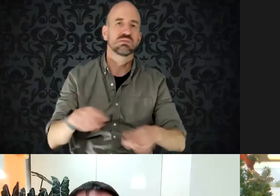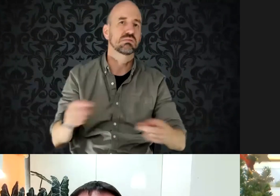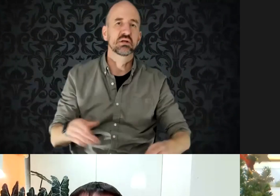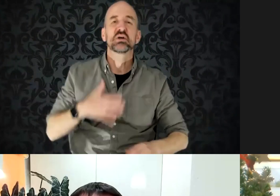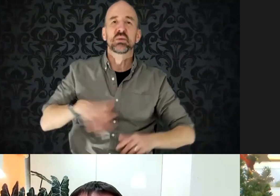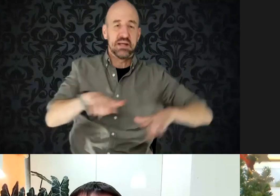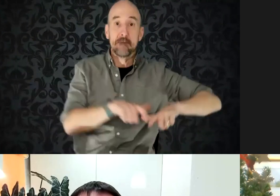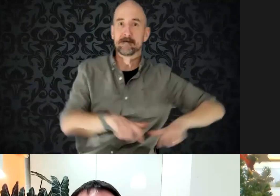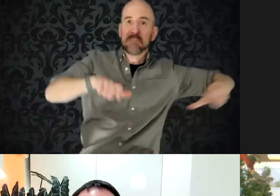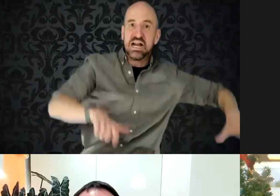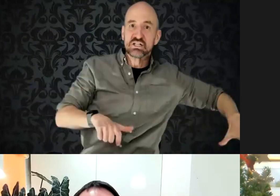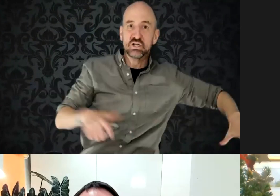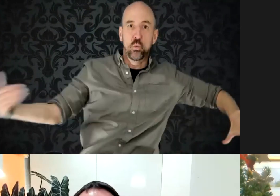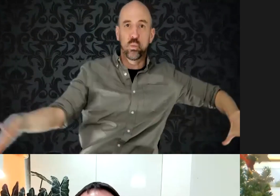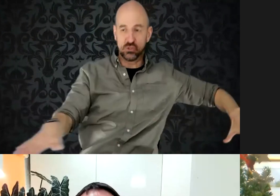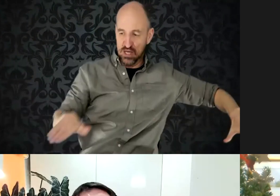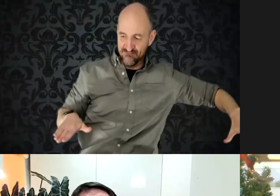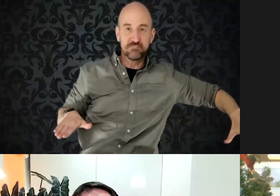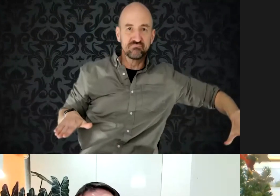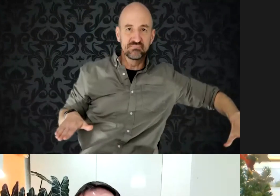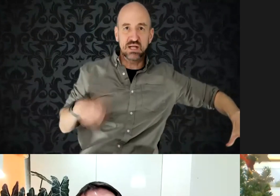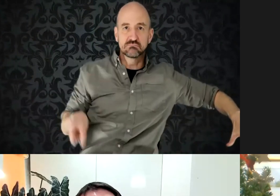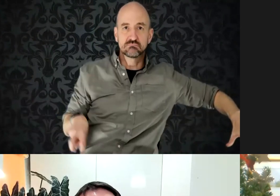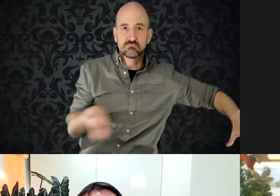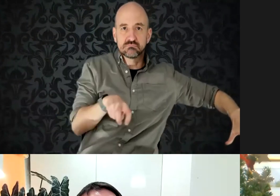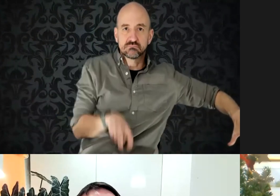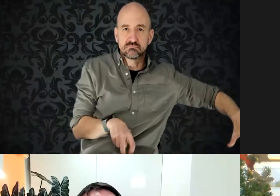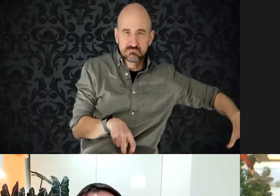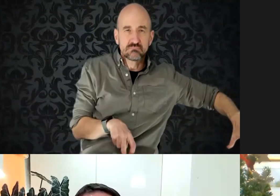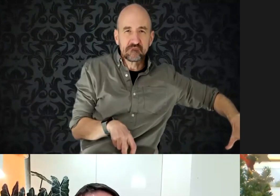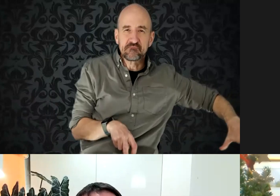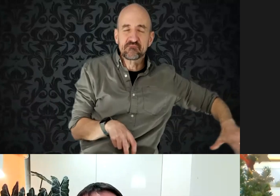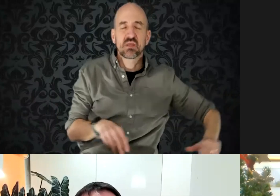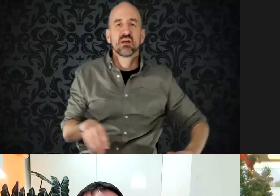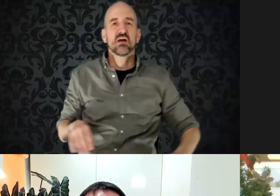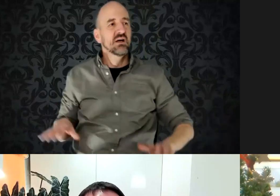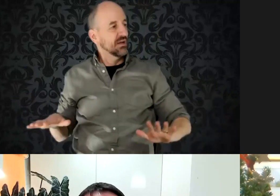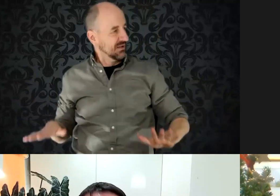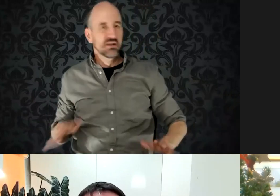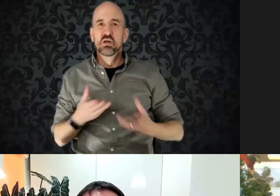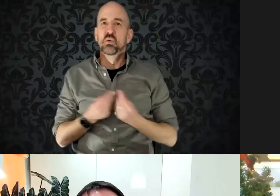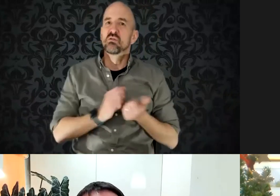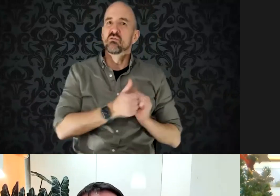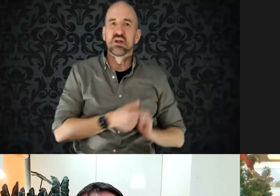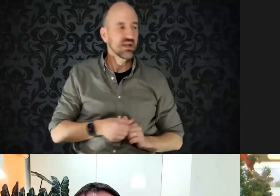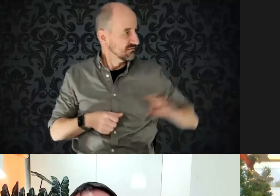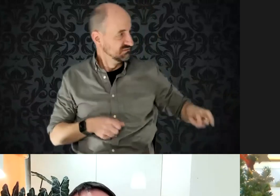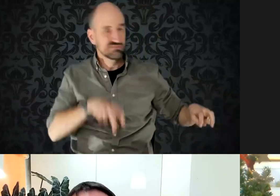is next to a bench, not in front of. You always see in part, you see a bench, a bin outside,